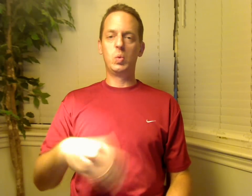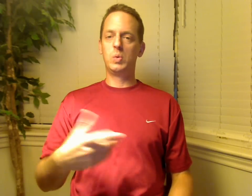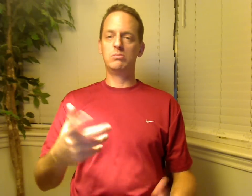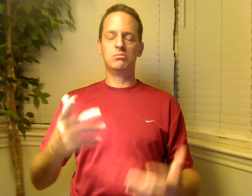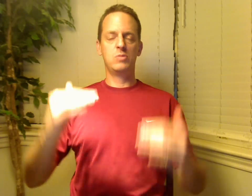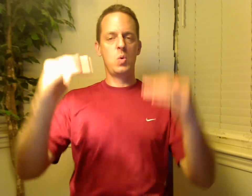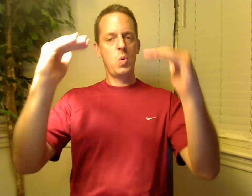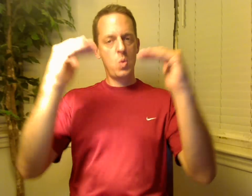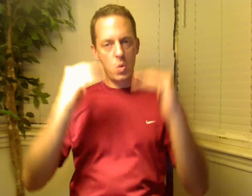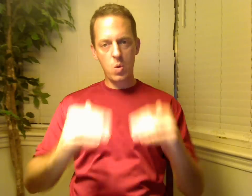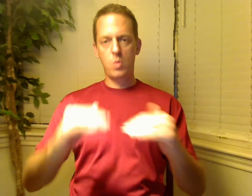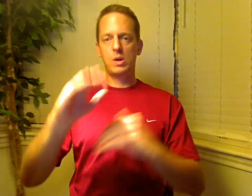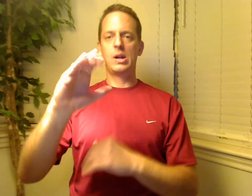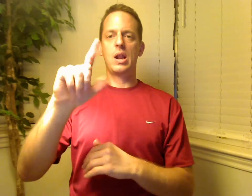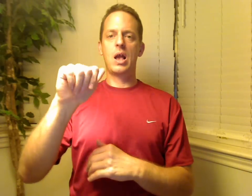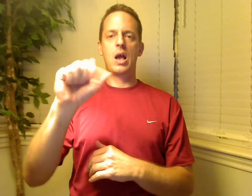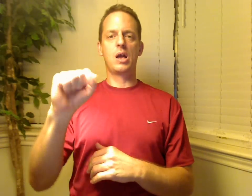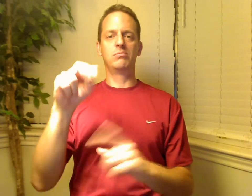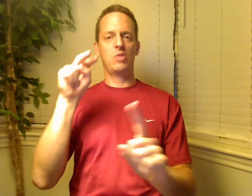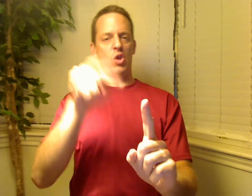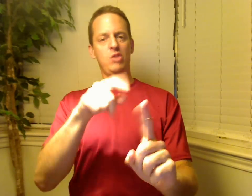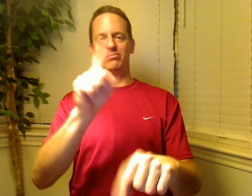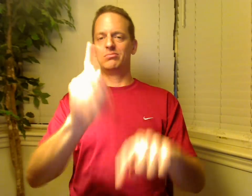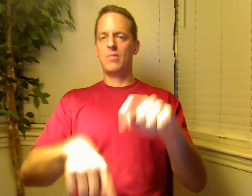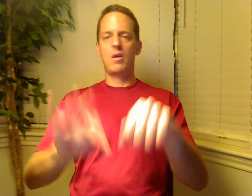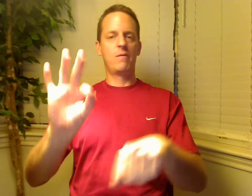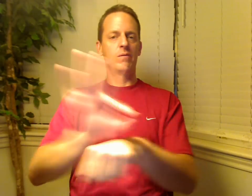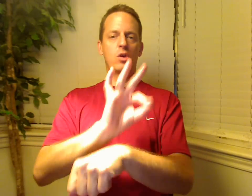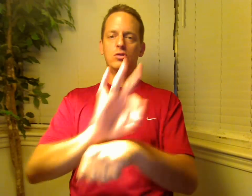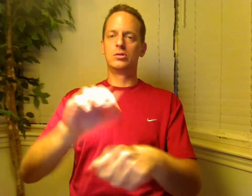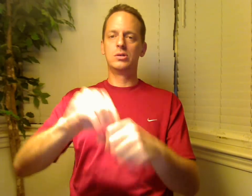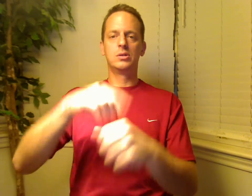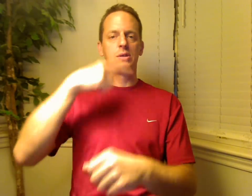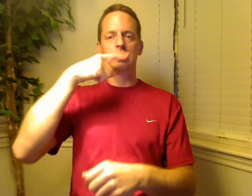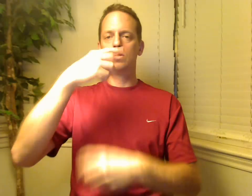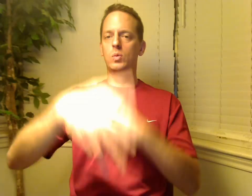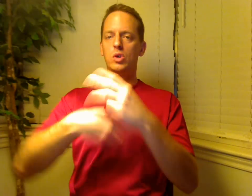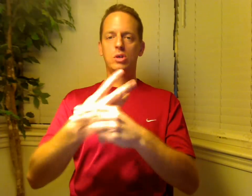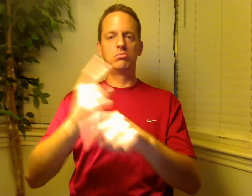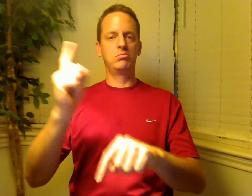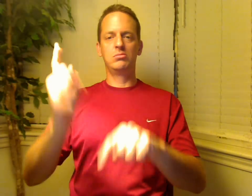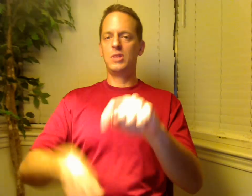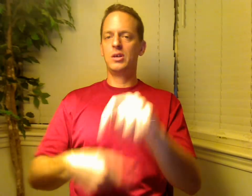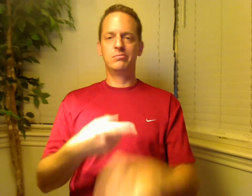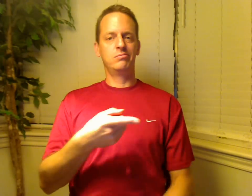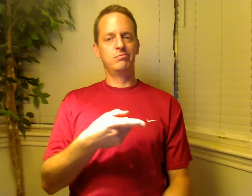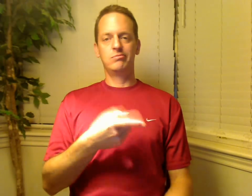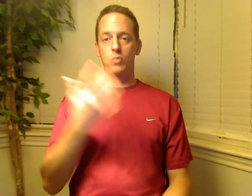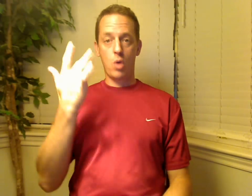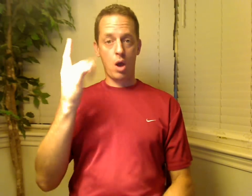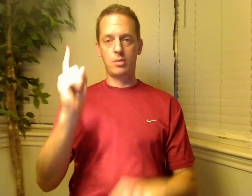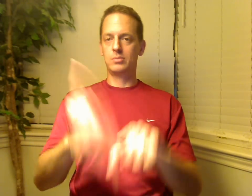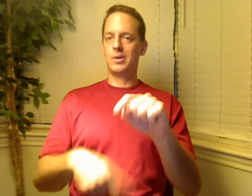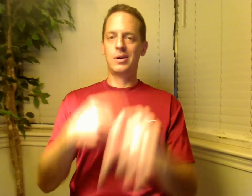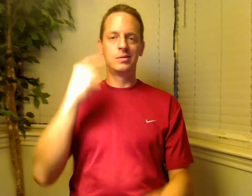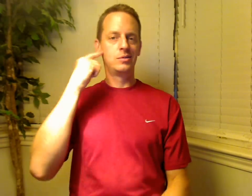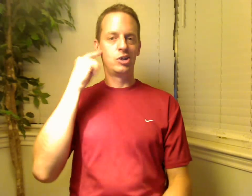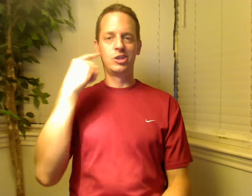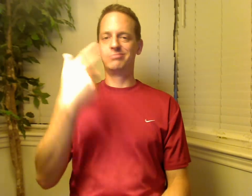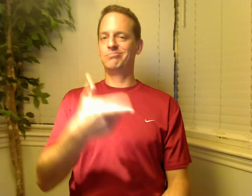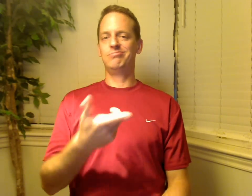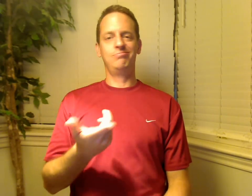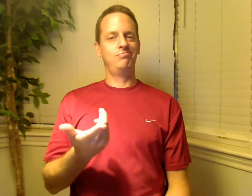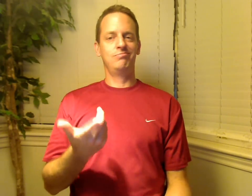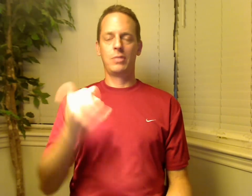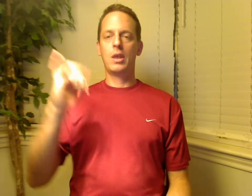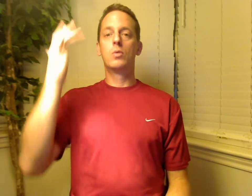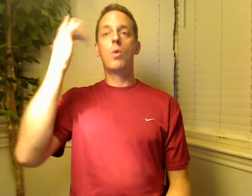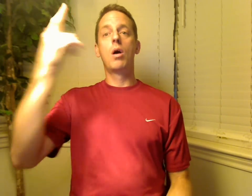as very low class and not function in hearing world because they can’t hear at all.